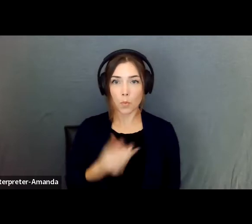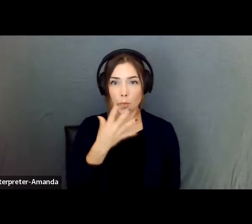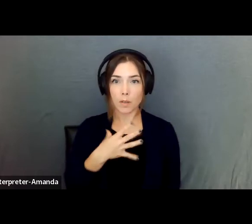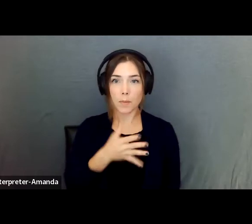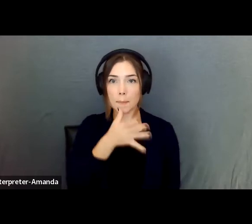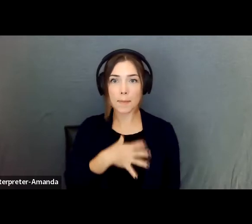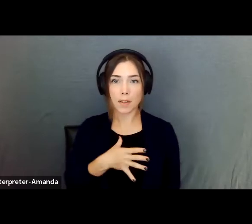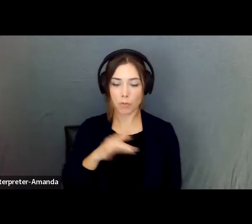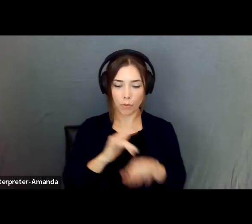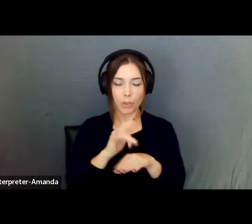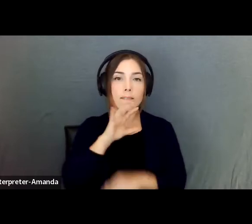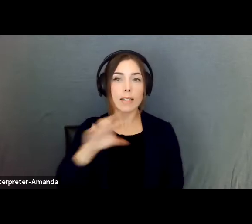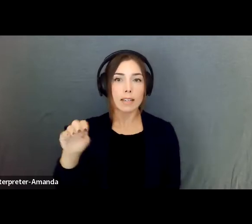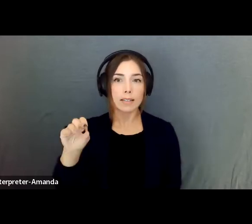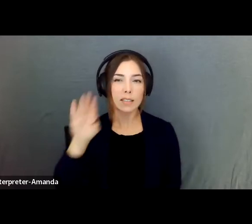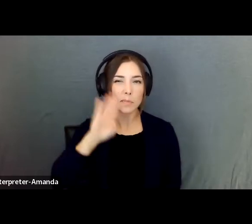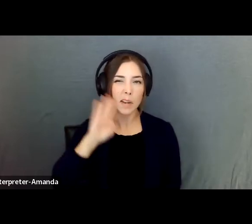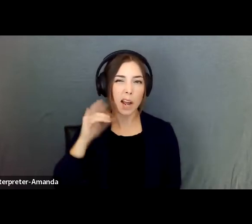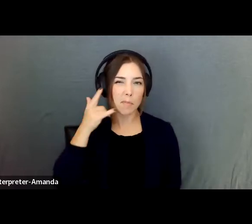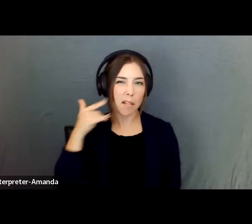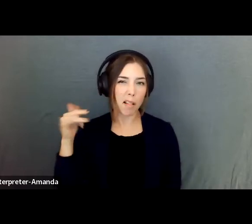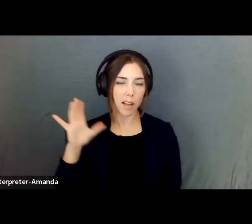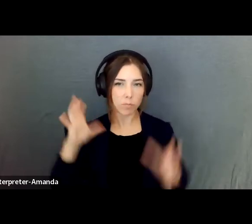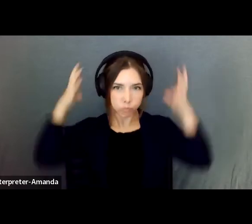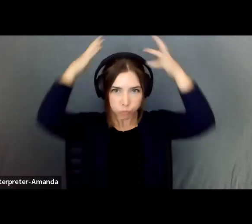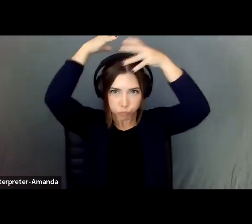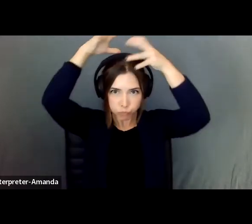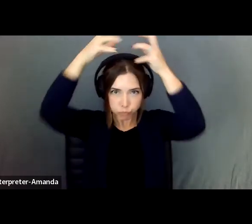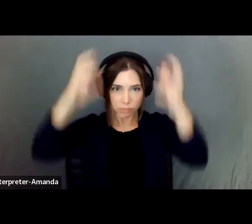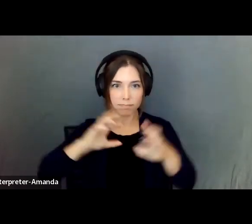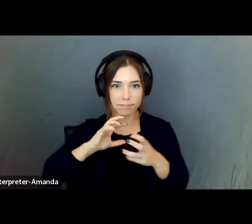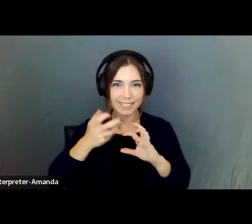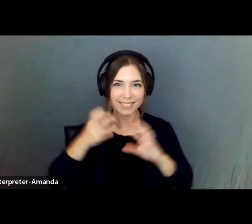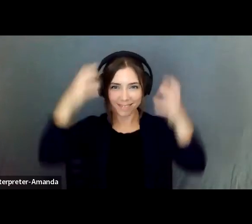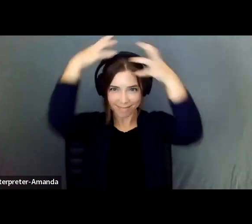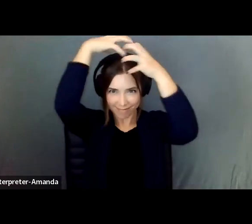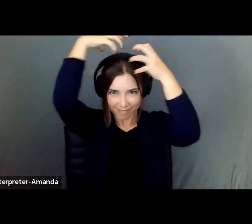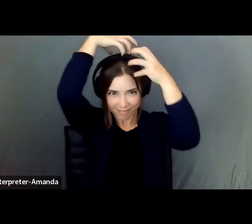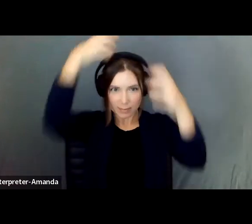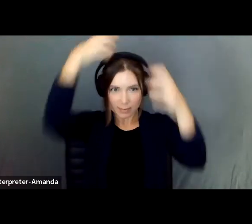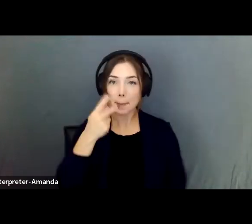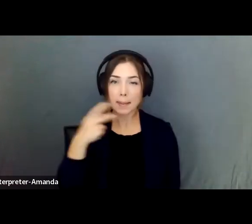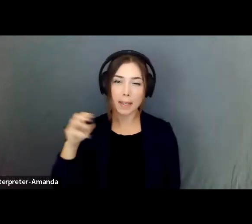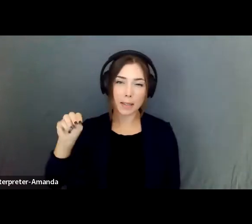I have brown brond hair it pulled up in a messy bun on my head with a pink and mauve shirt.